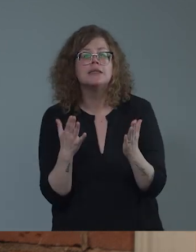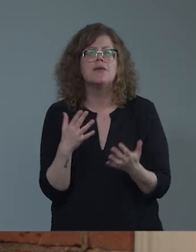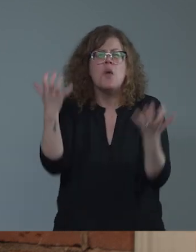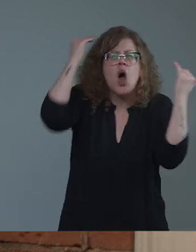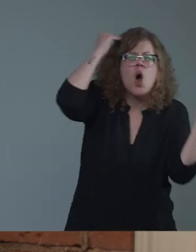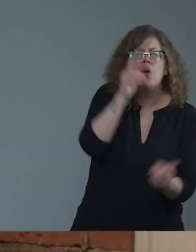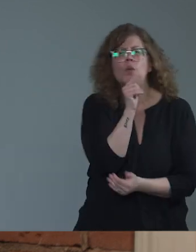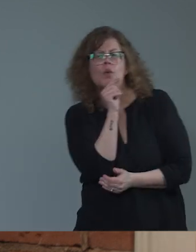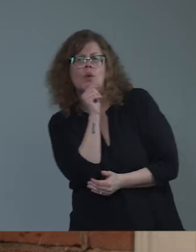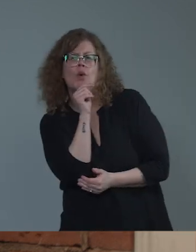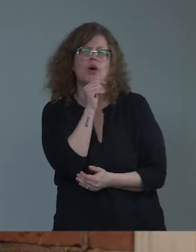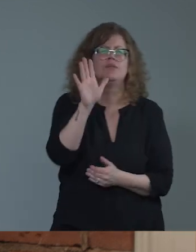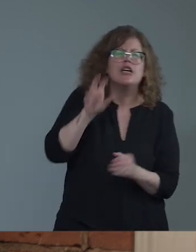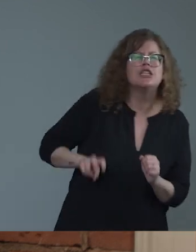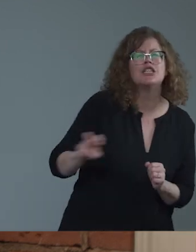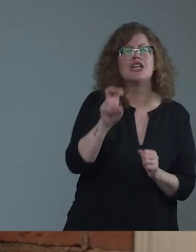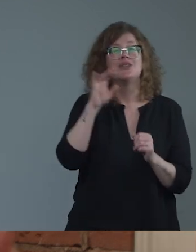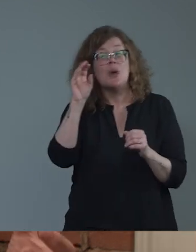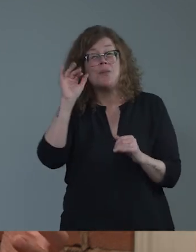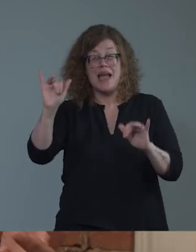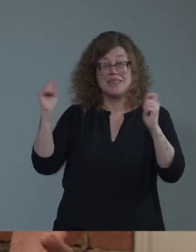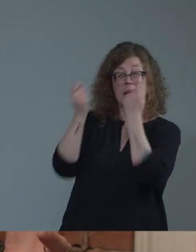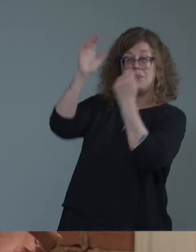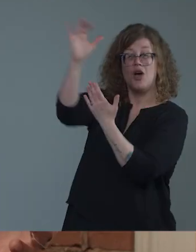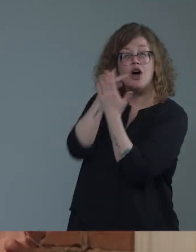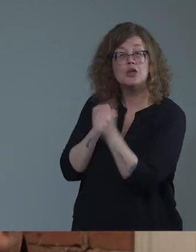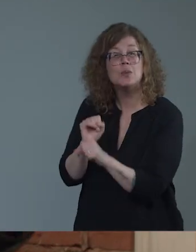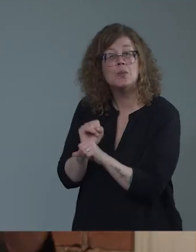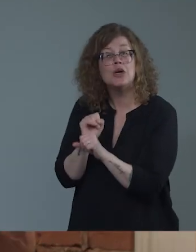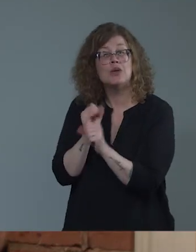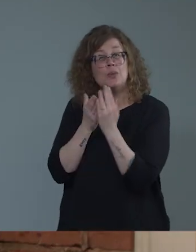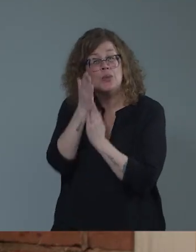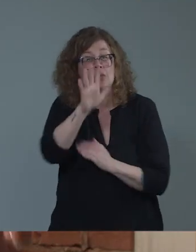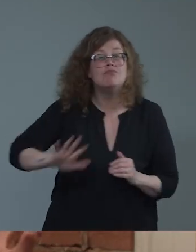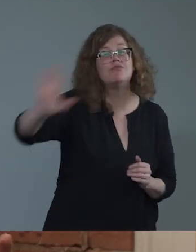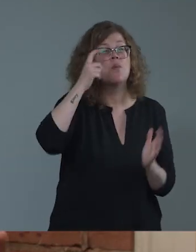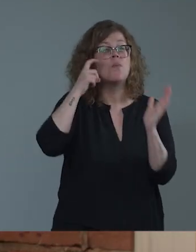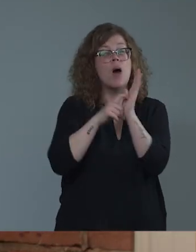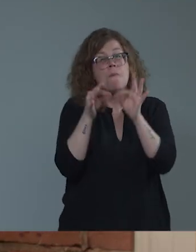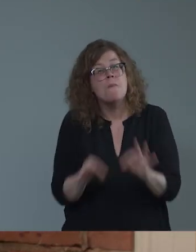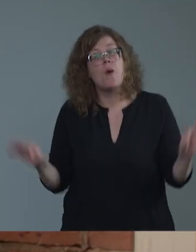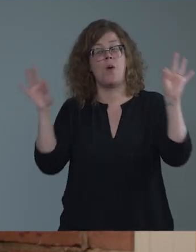becomes really important because suddenly, within our city, something appears in the public realm